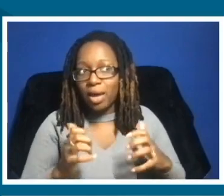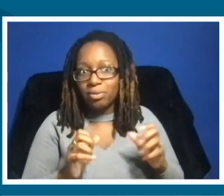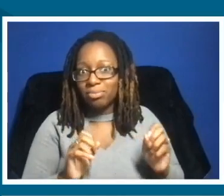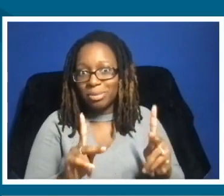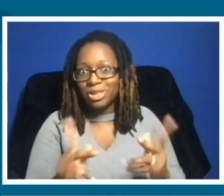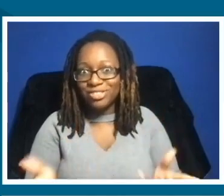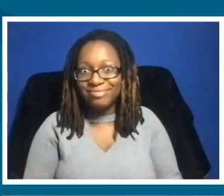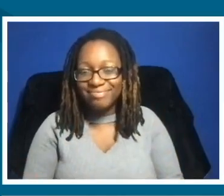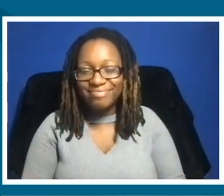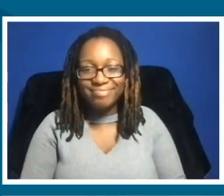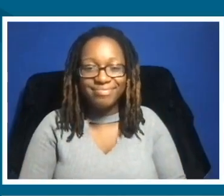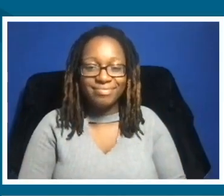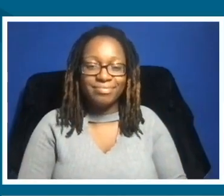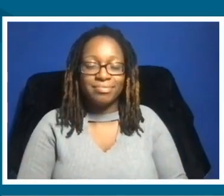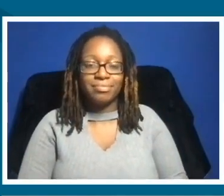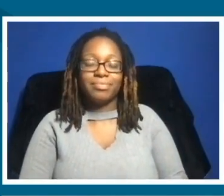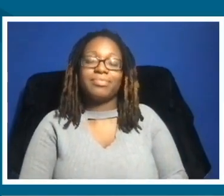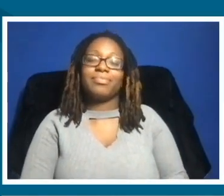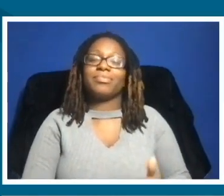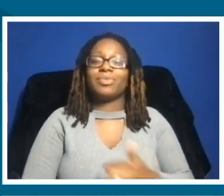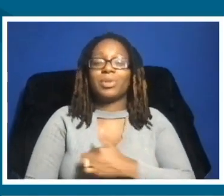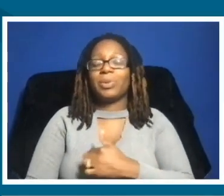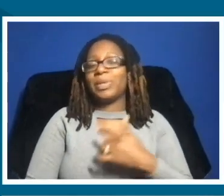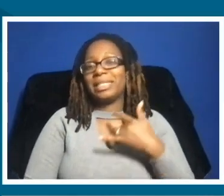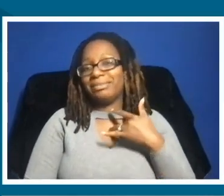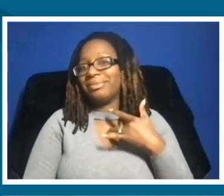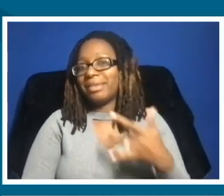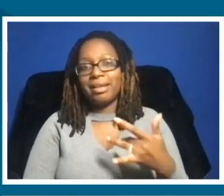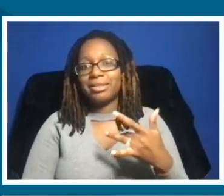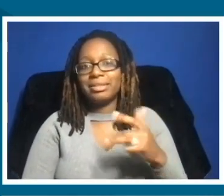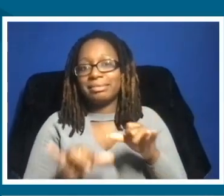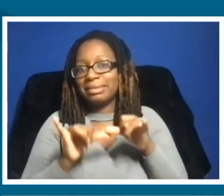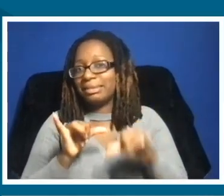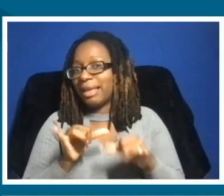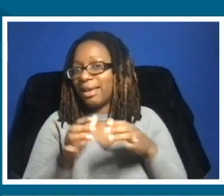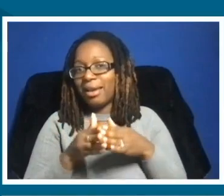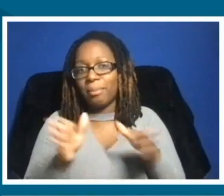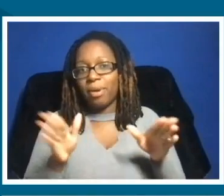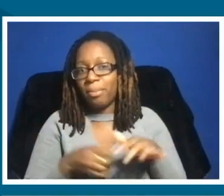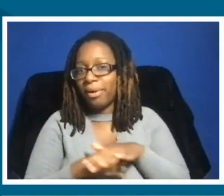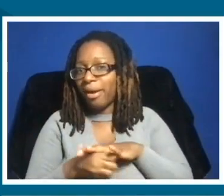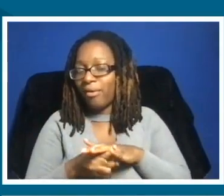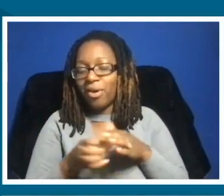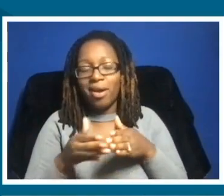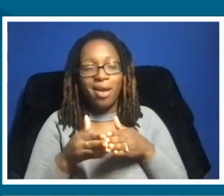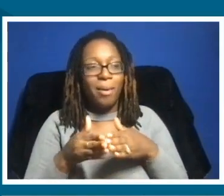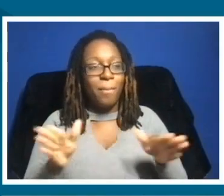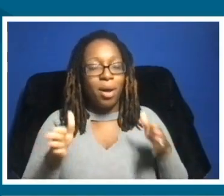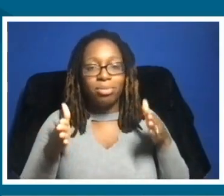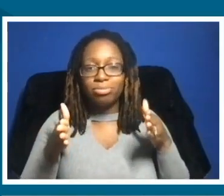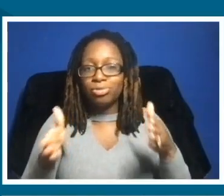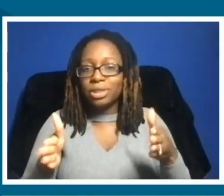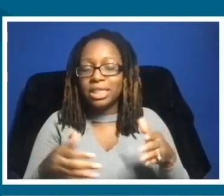we we generally stay on in public areas public streets public